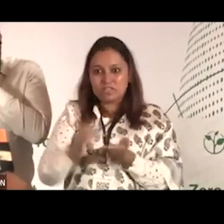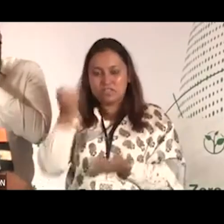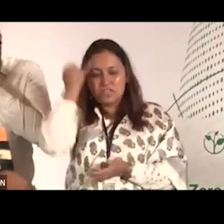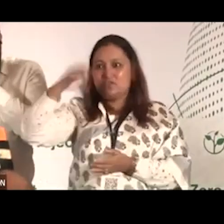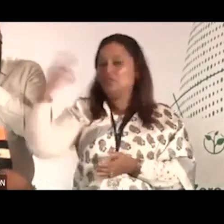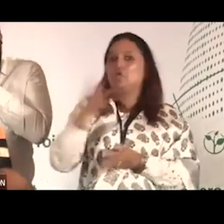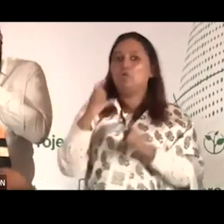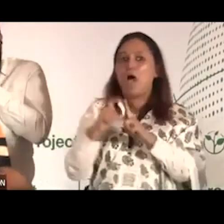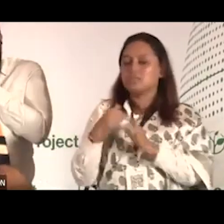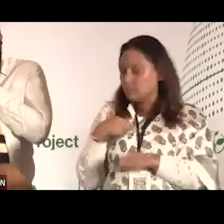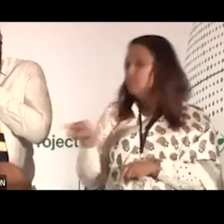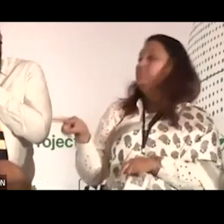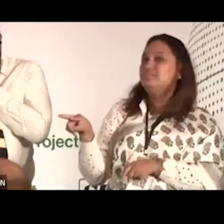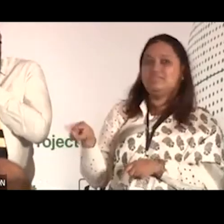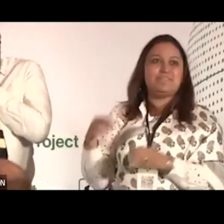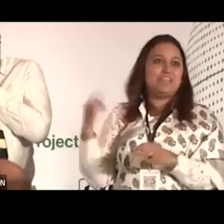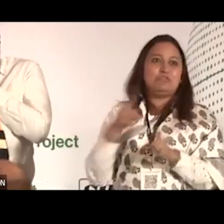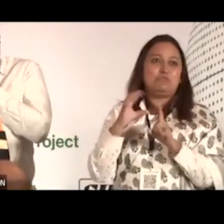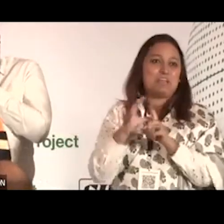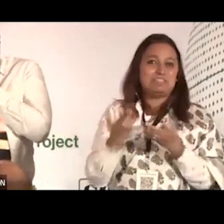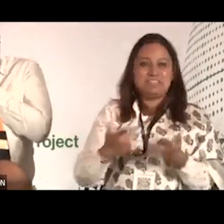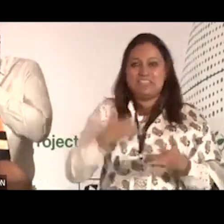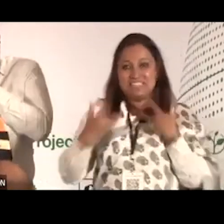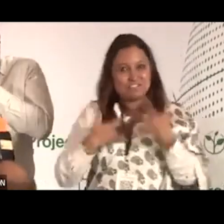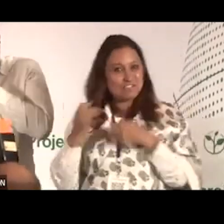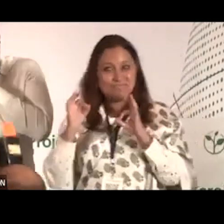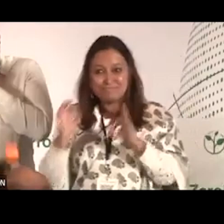One thing that I really like was the piece shared from Enable India